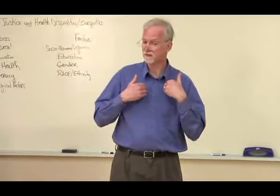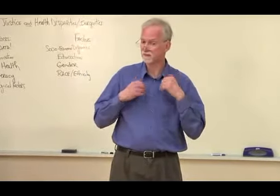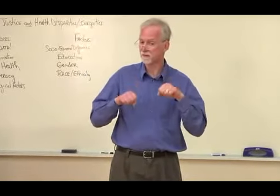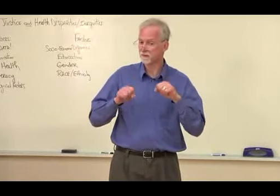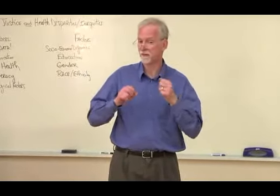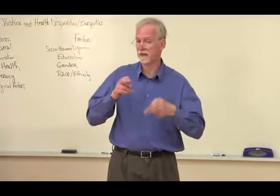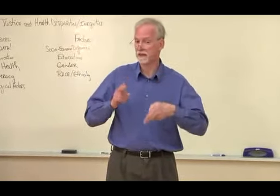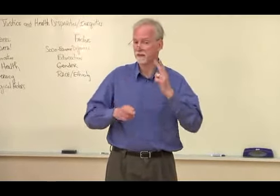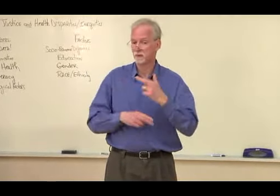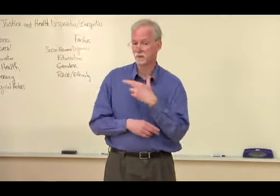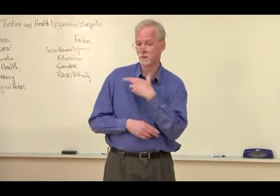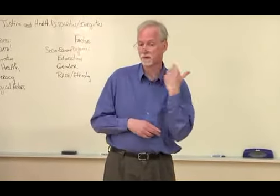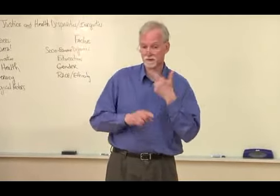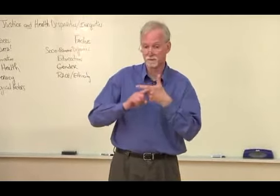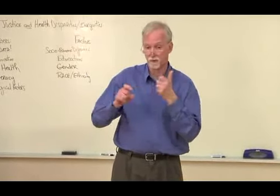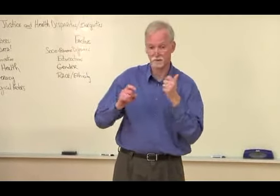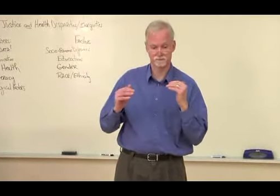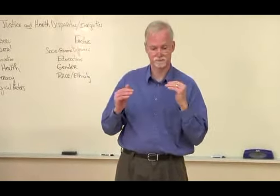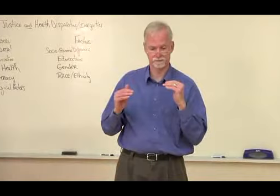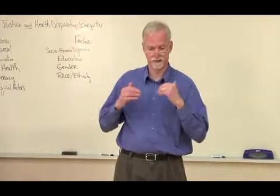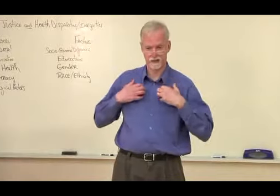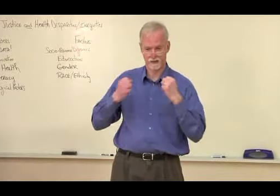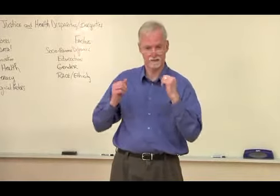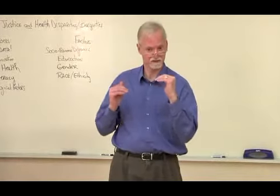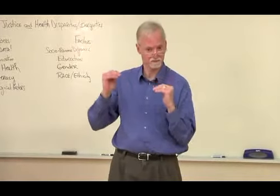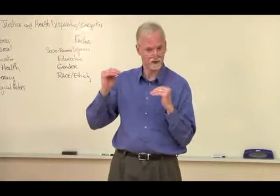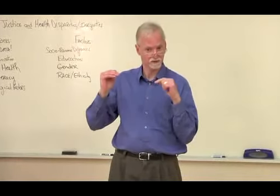Deaf people are at higher risk for health disparities,